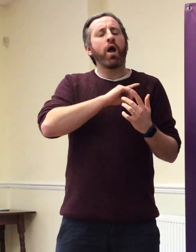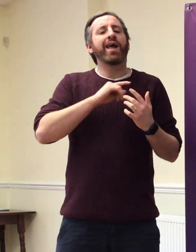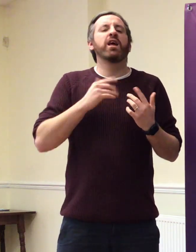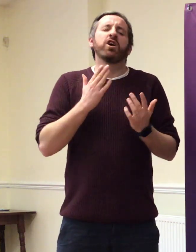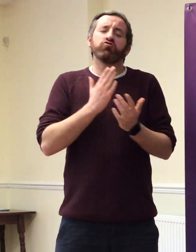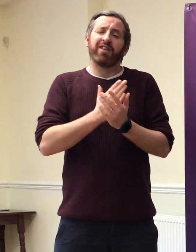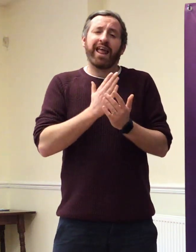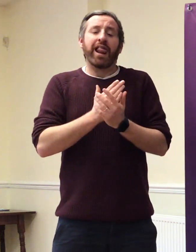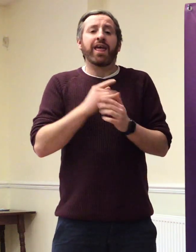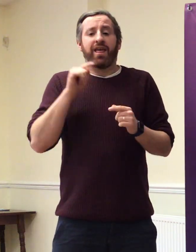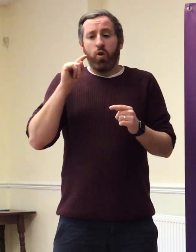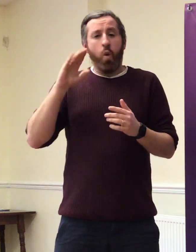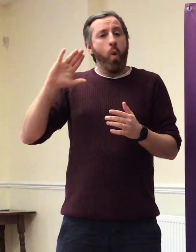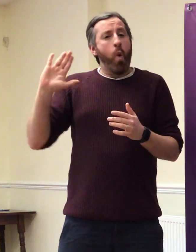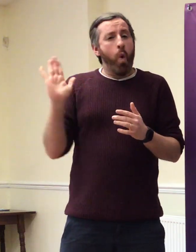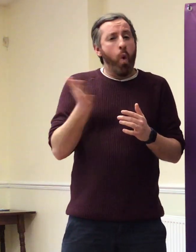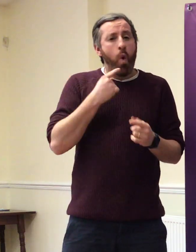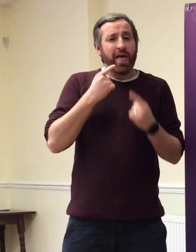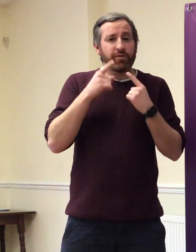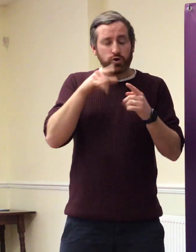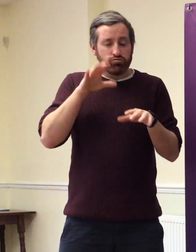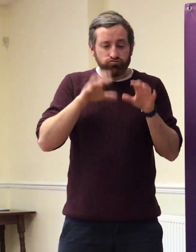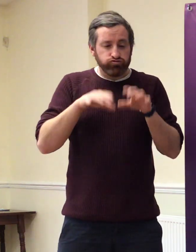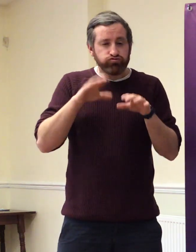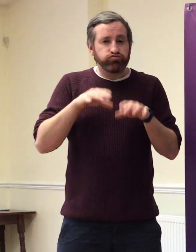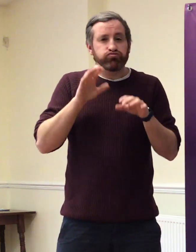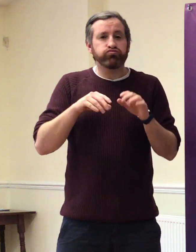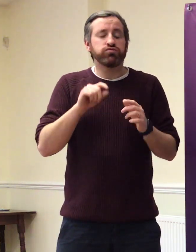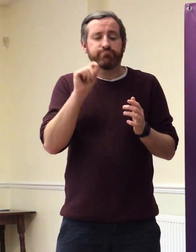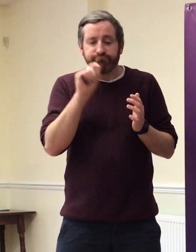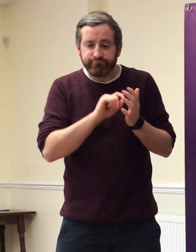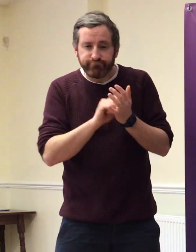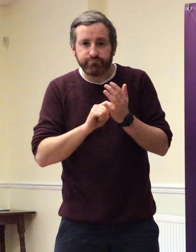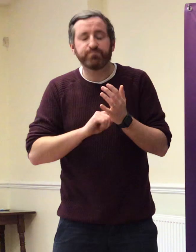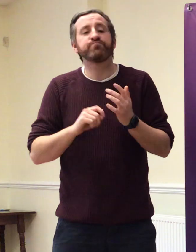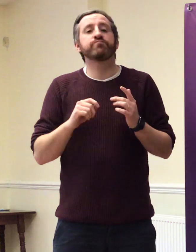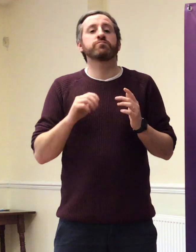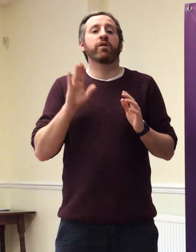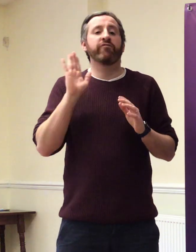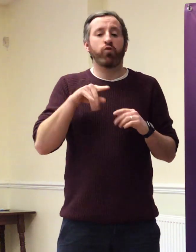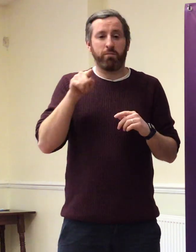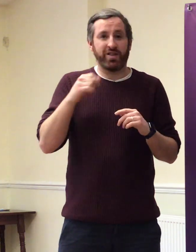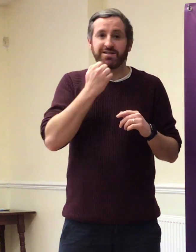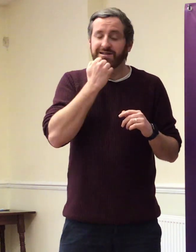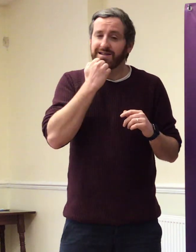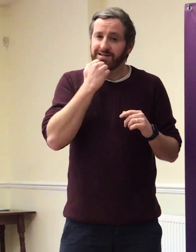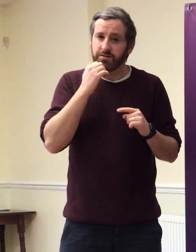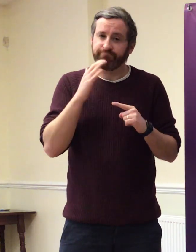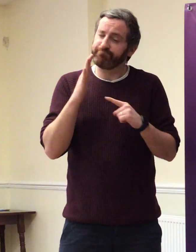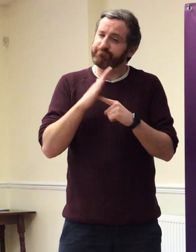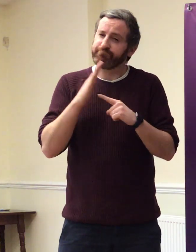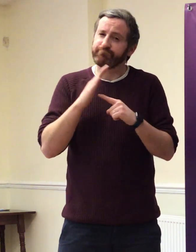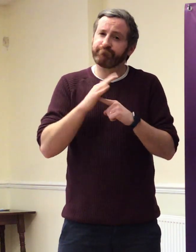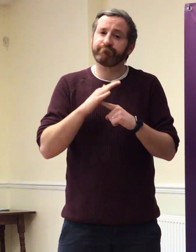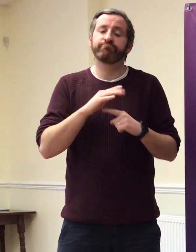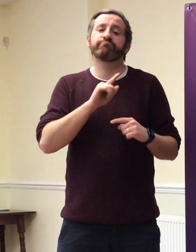With it being the official Census day, it is the day in which all Census information is logged.